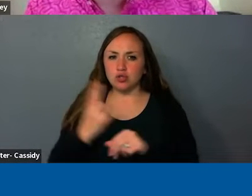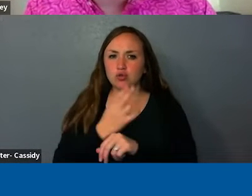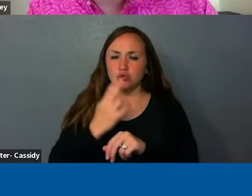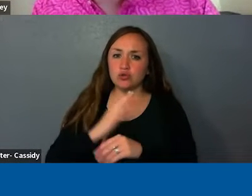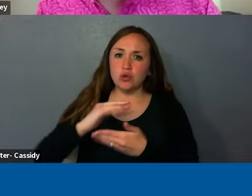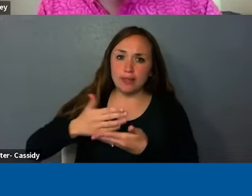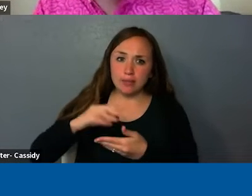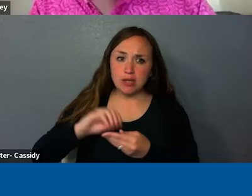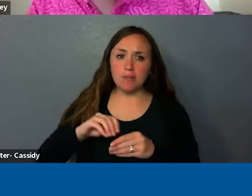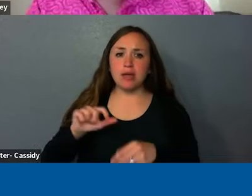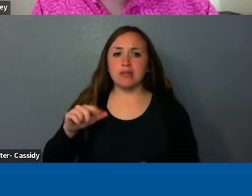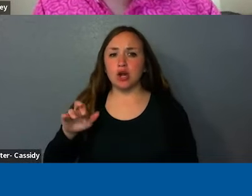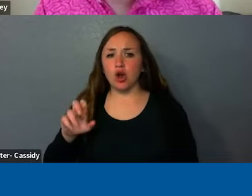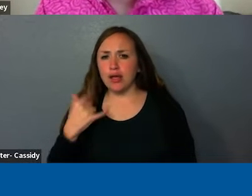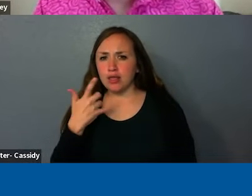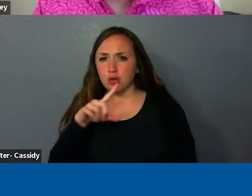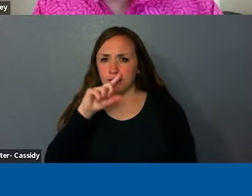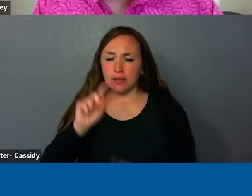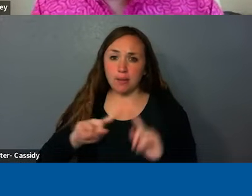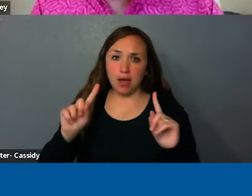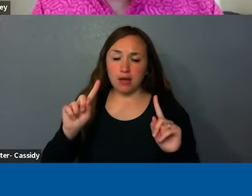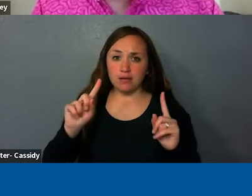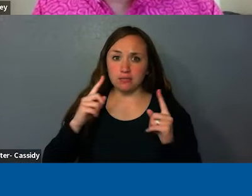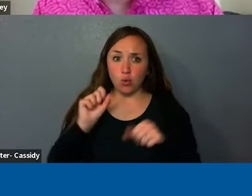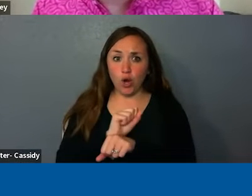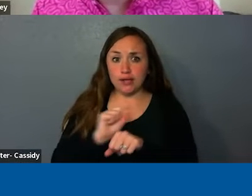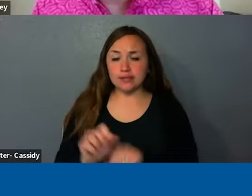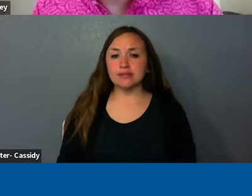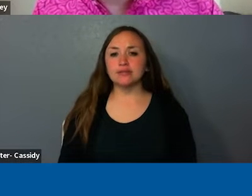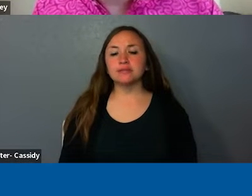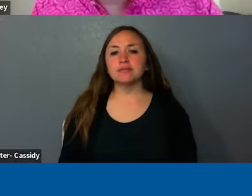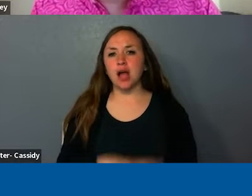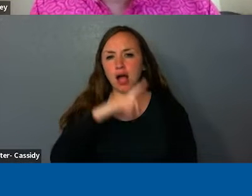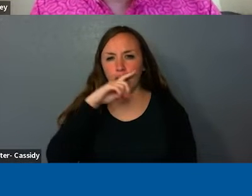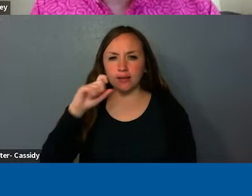Looks ugly, but functional." Ugly but functional is kind of my whole design aesthetic